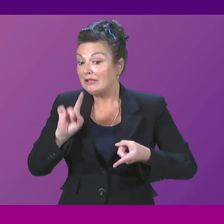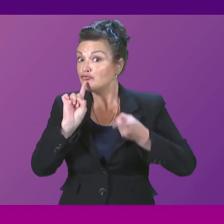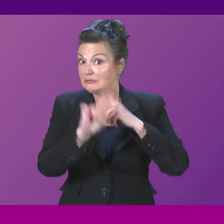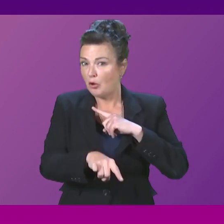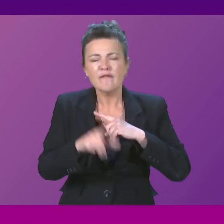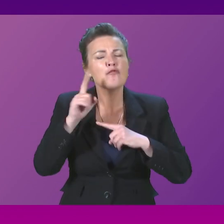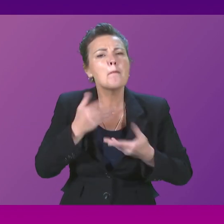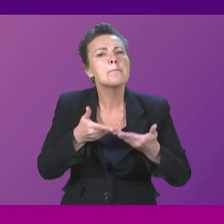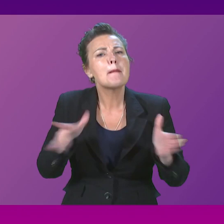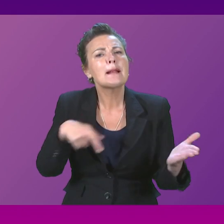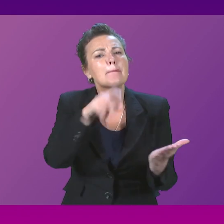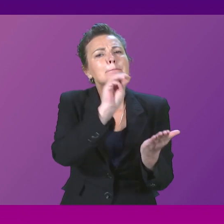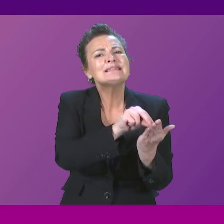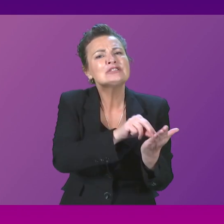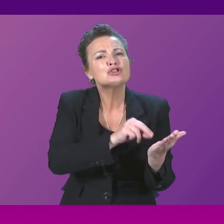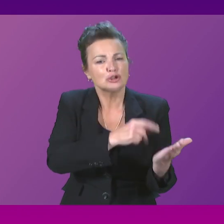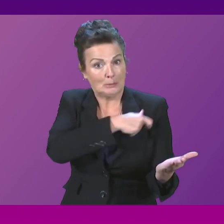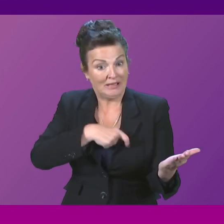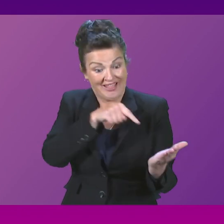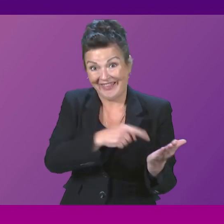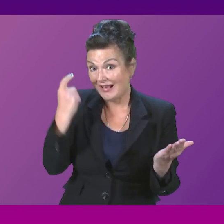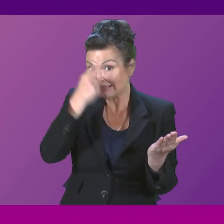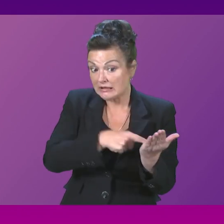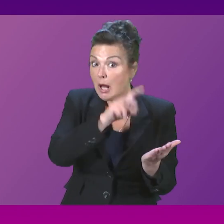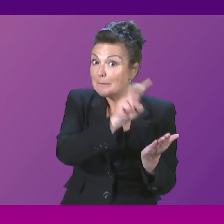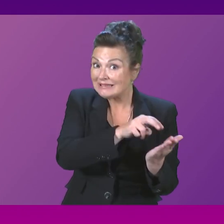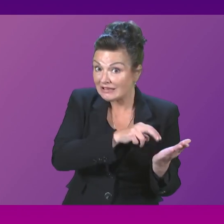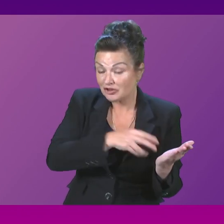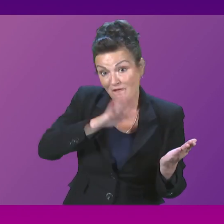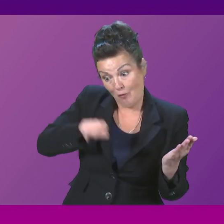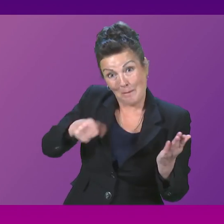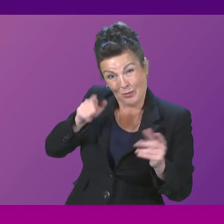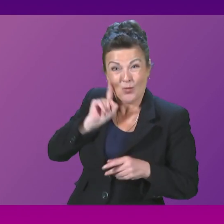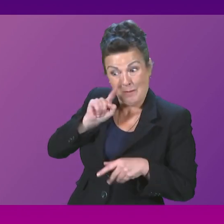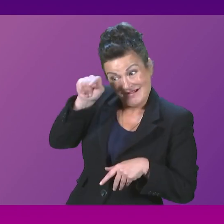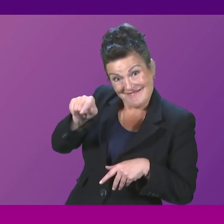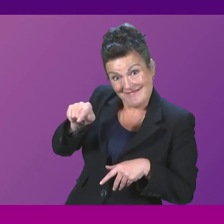Public Petitions Committee, which is considering a petition from the Fornethy survivors, outlining